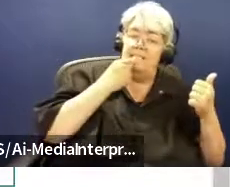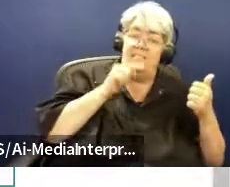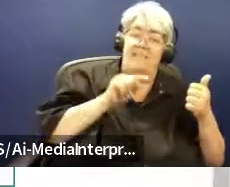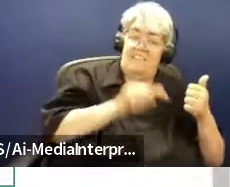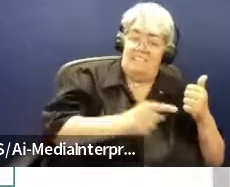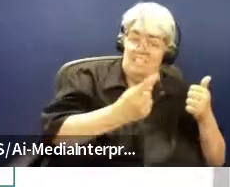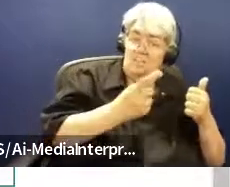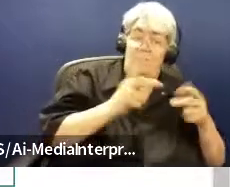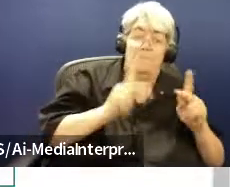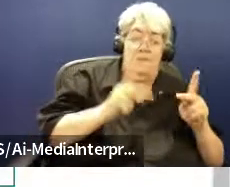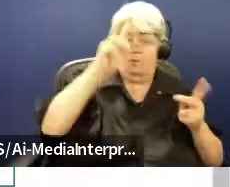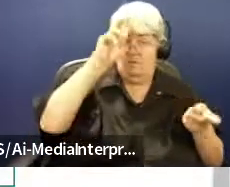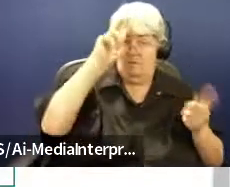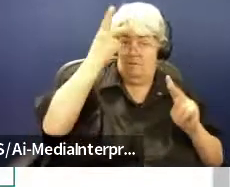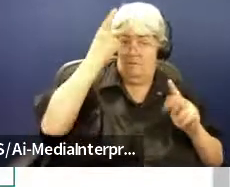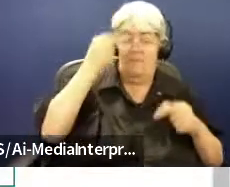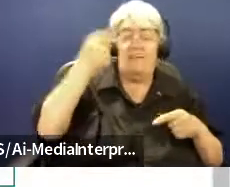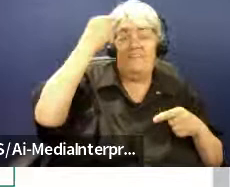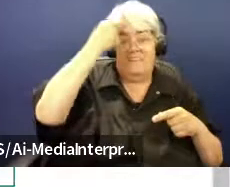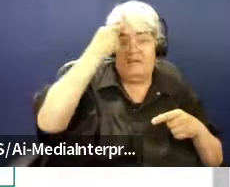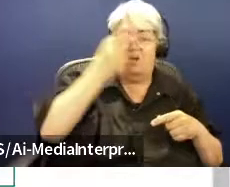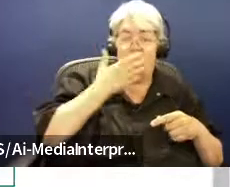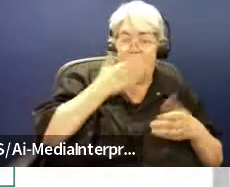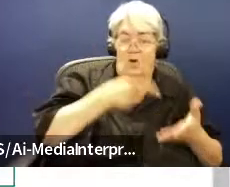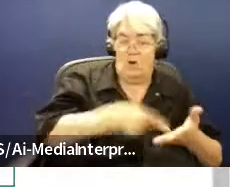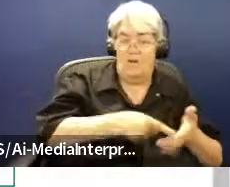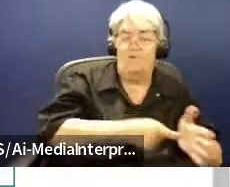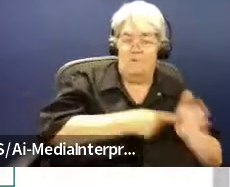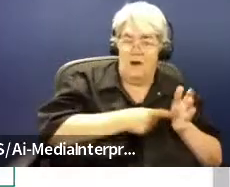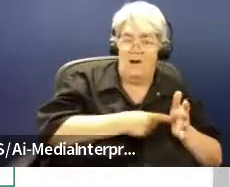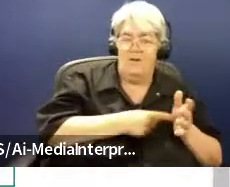and seminars. Blank, note, all fields with an asterisk*are required. MATT HACKETT: